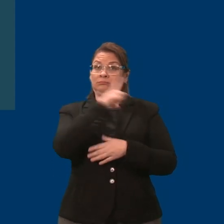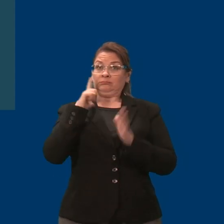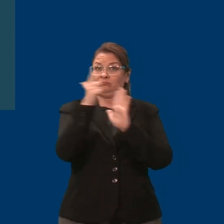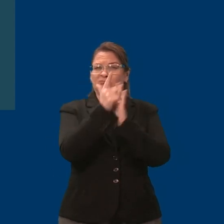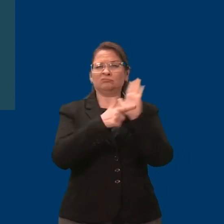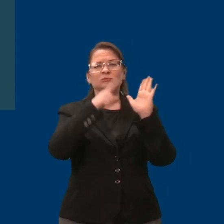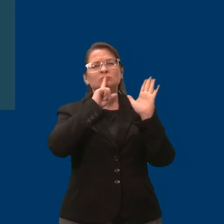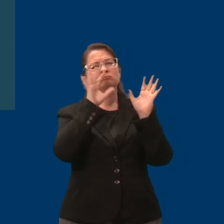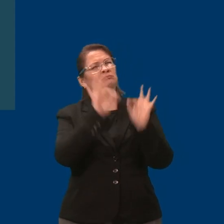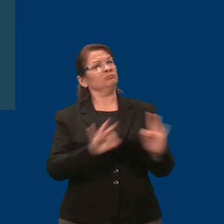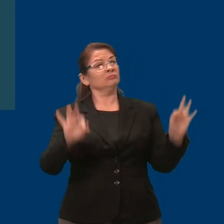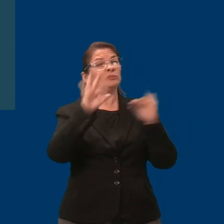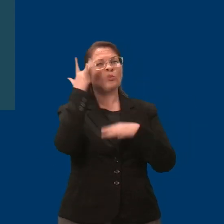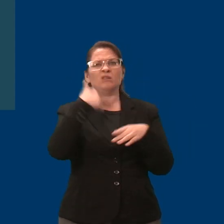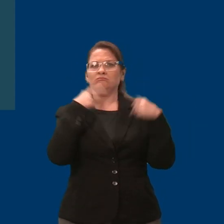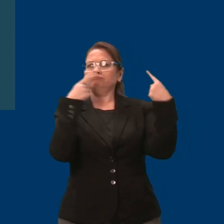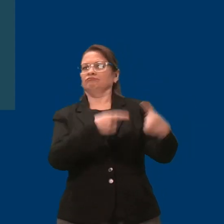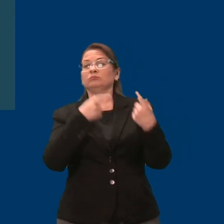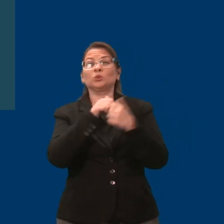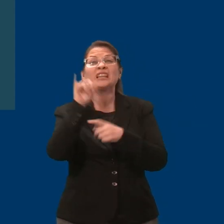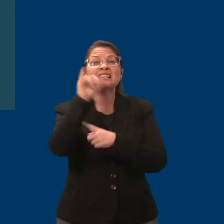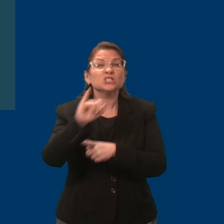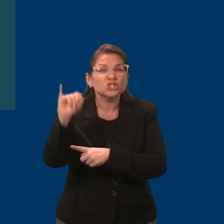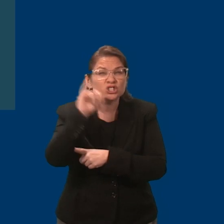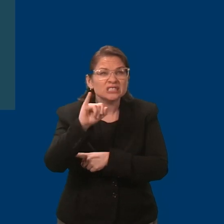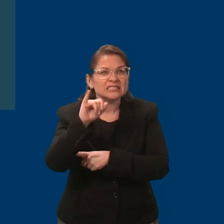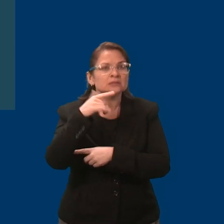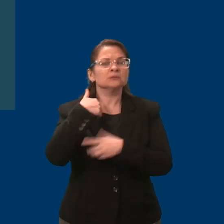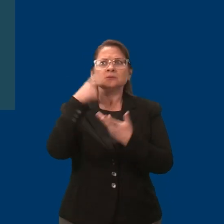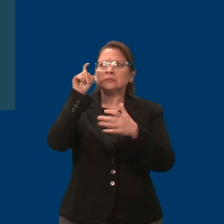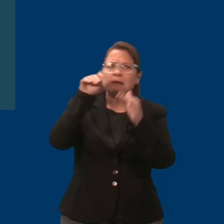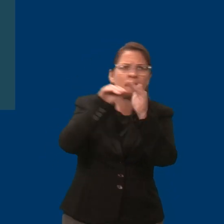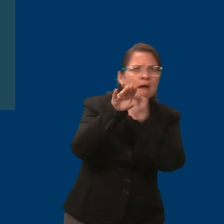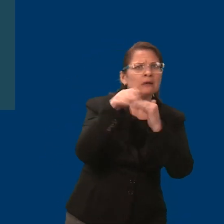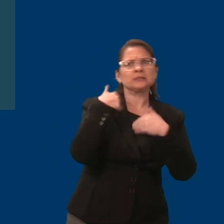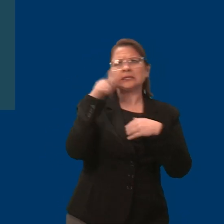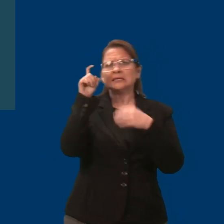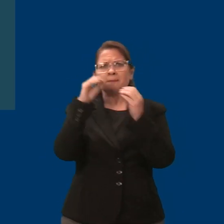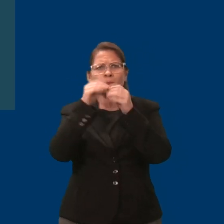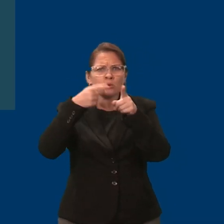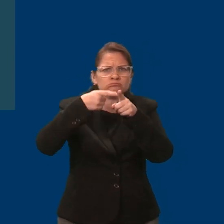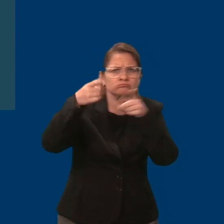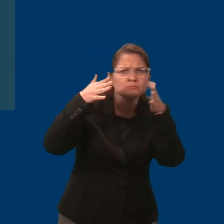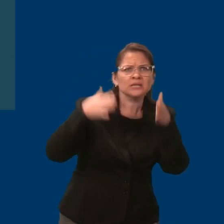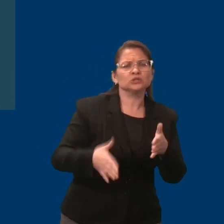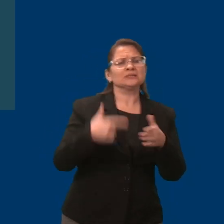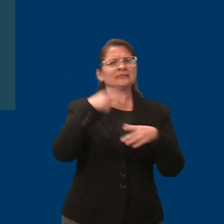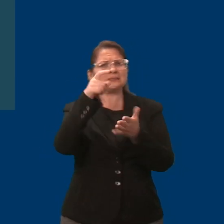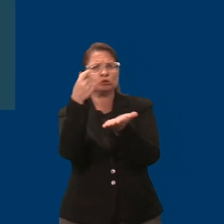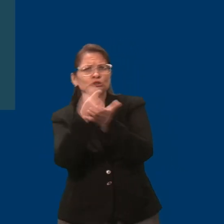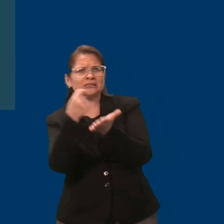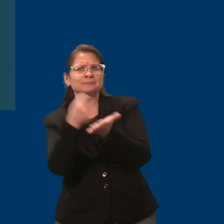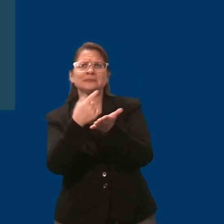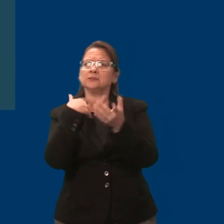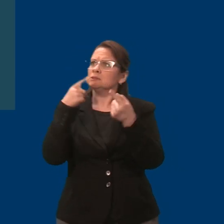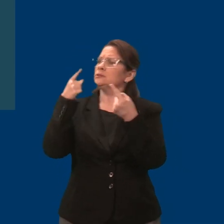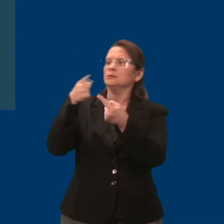getting access to the proper specialists and treatments we need. I will share with you just one of our insurance struggles.